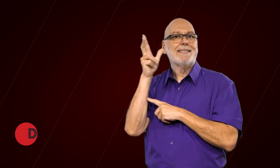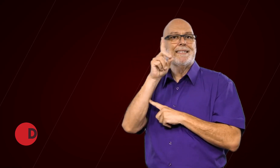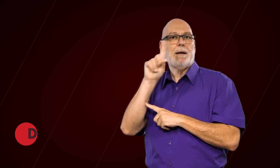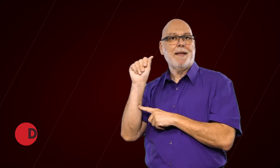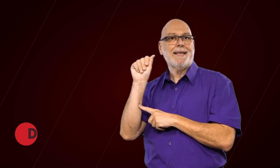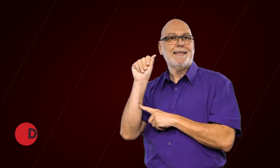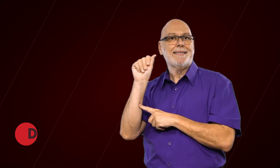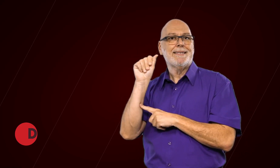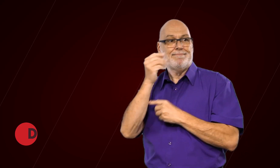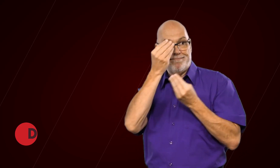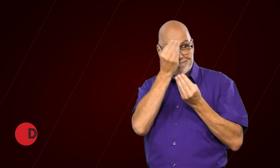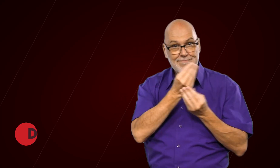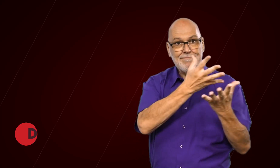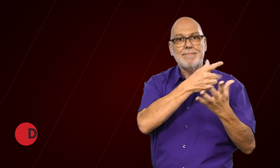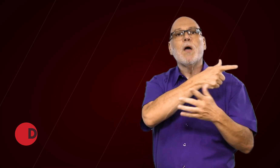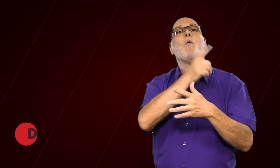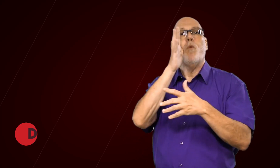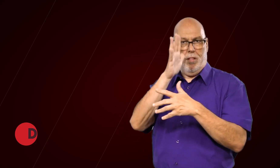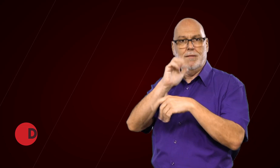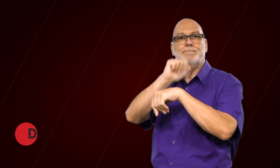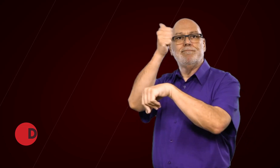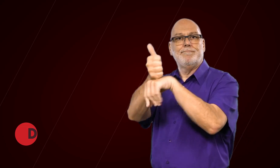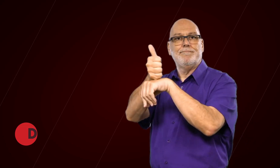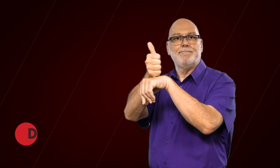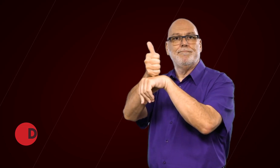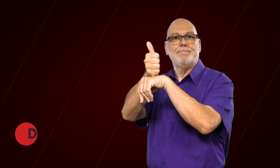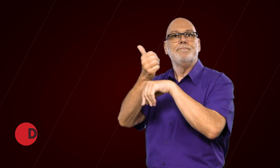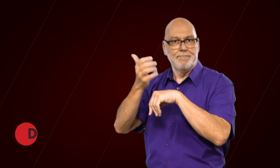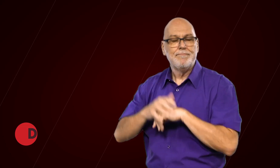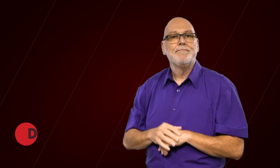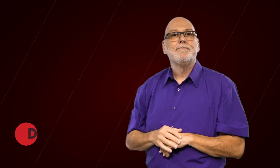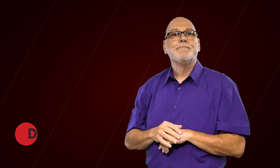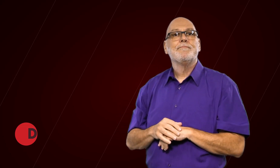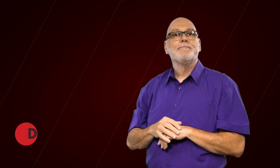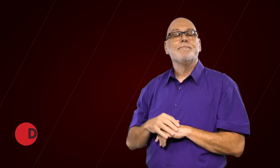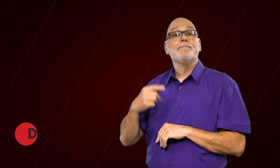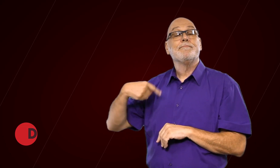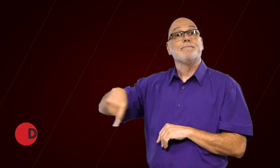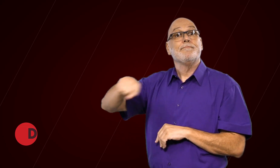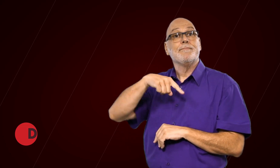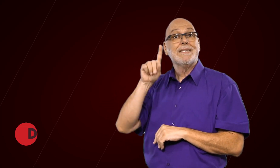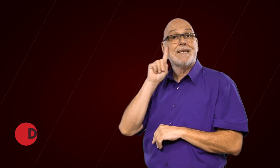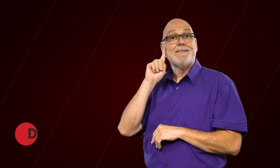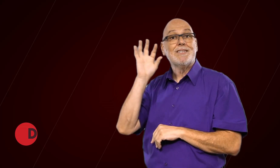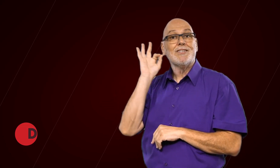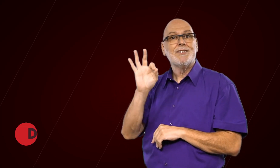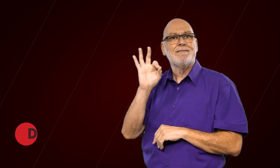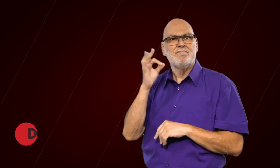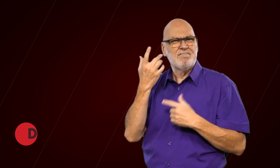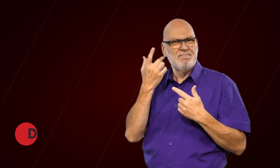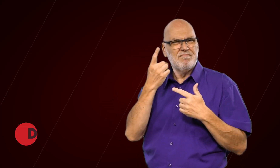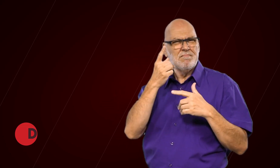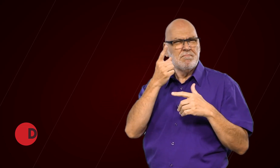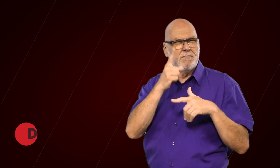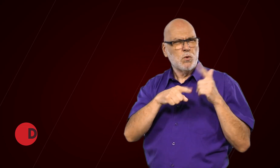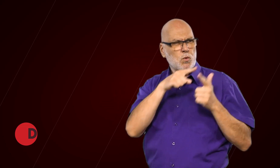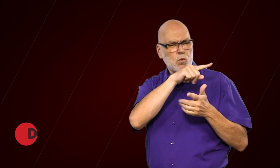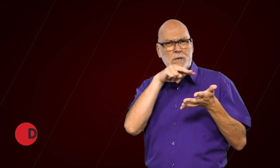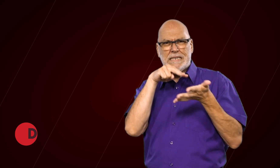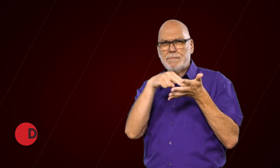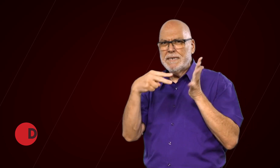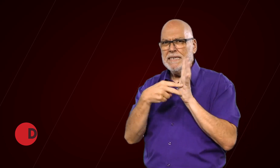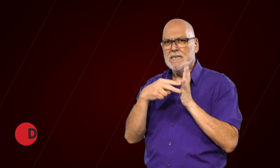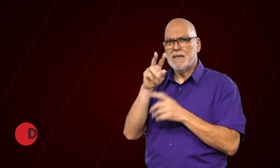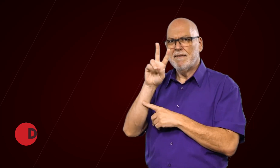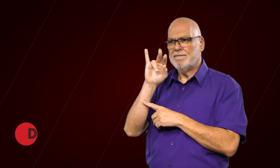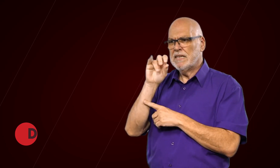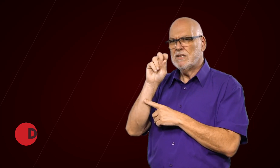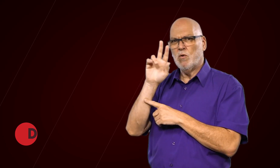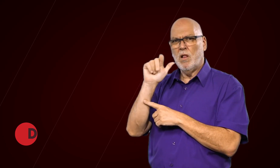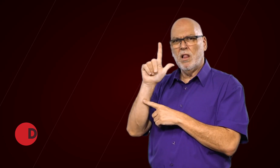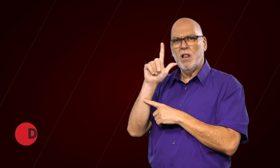who have identified themselves as having a hearing disability.” DeafDots could not